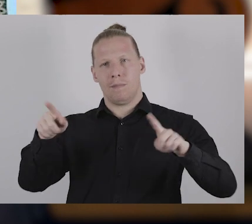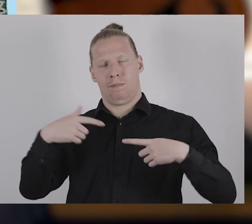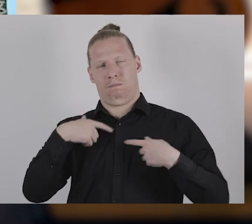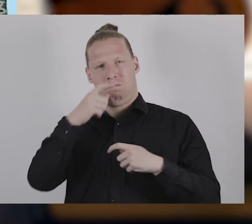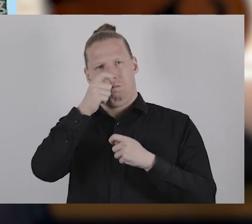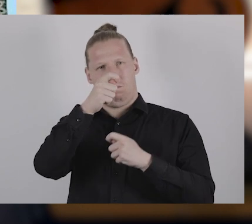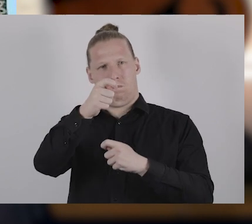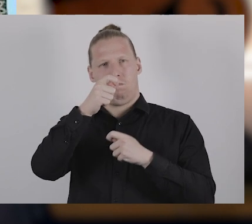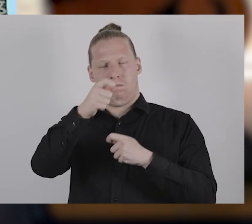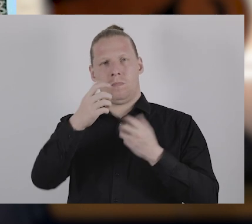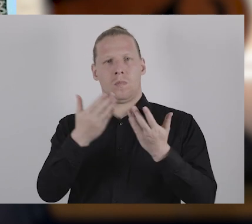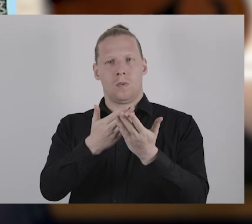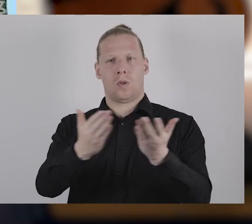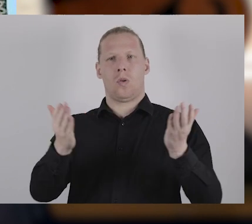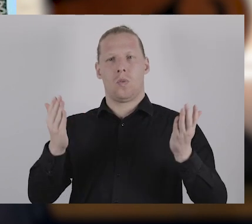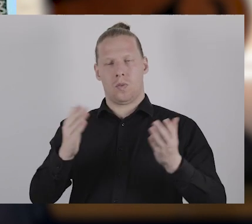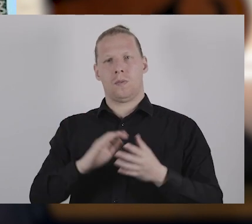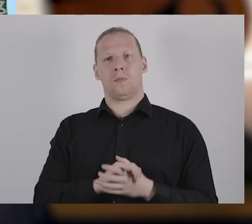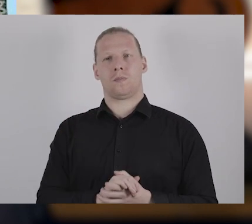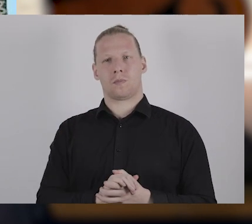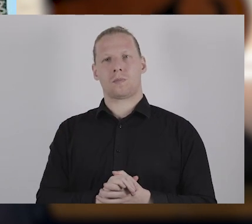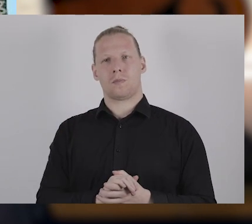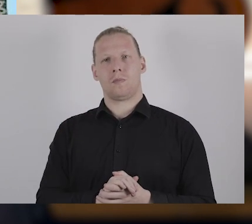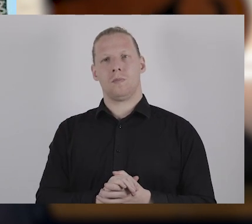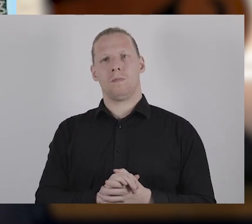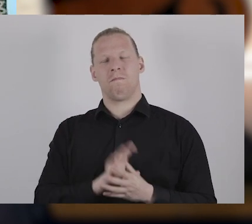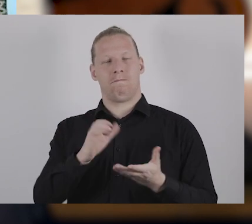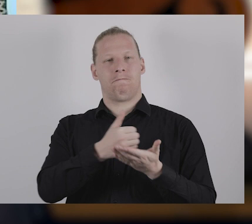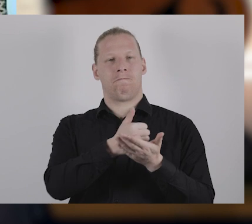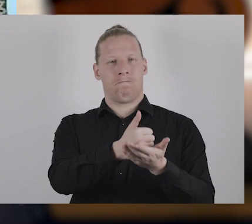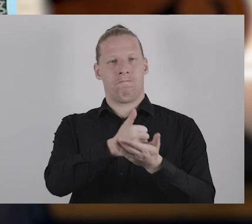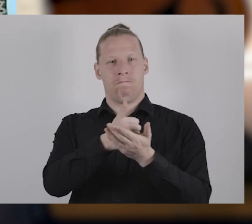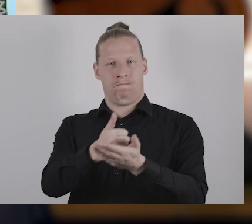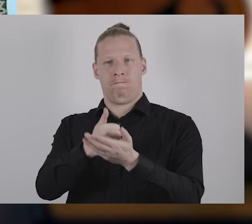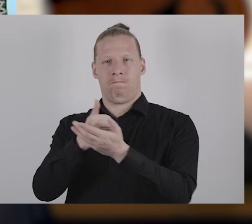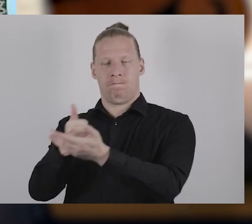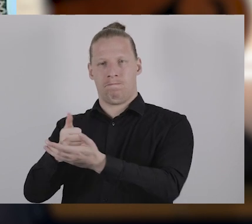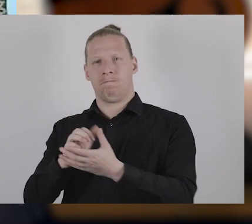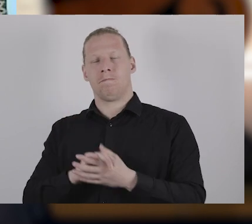Nei rā te reo whakamānawa... te reo miha ki ā koutou katoa. Tēnā koutou.